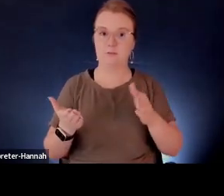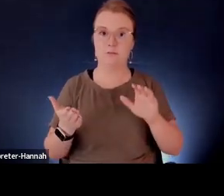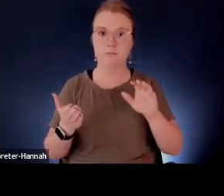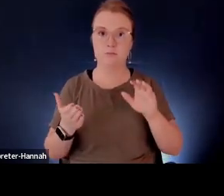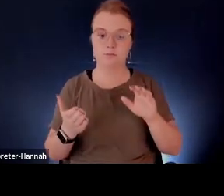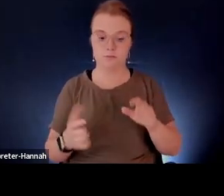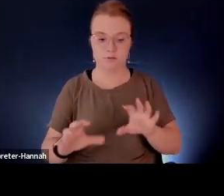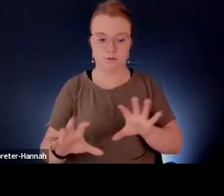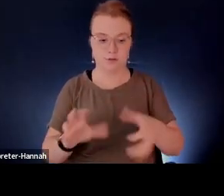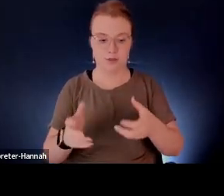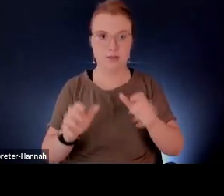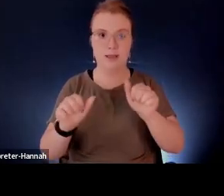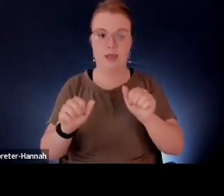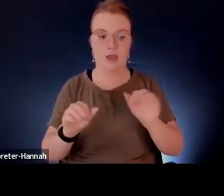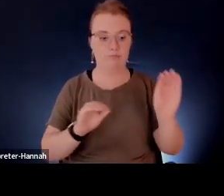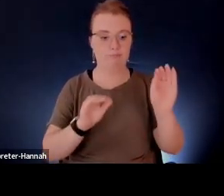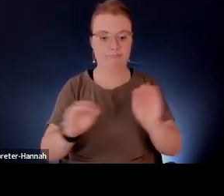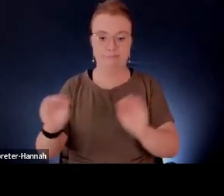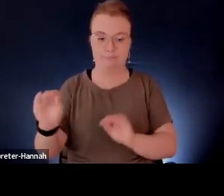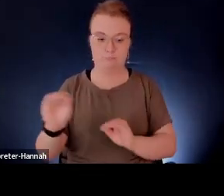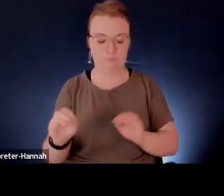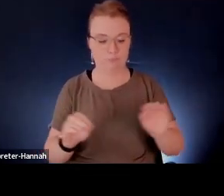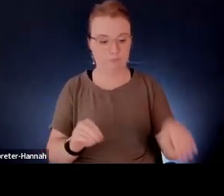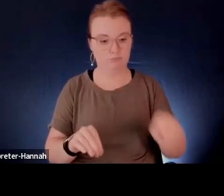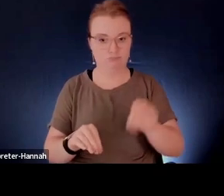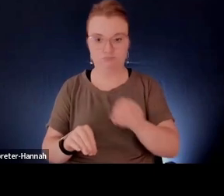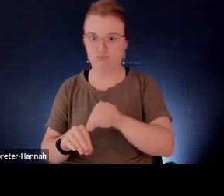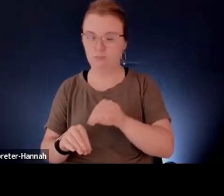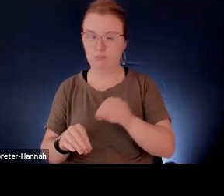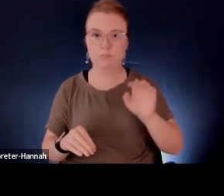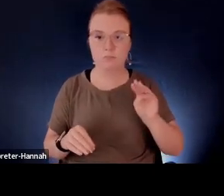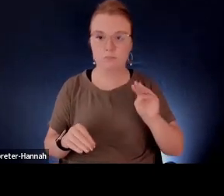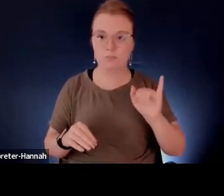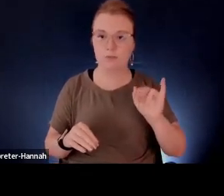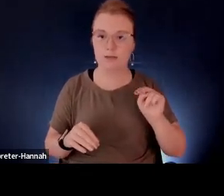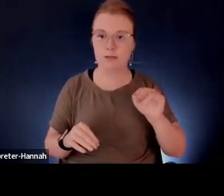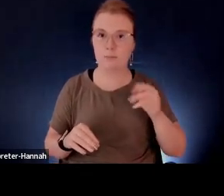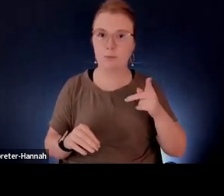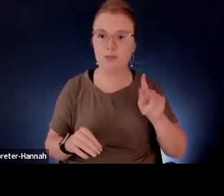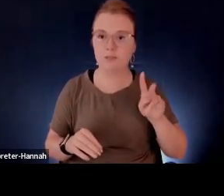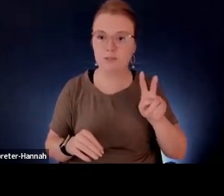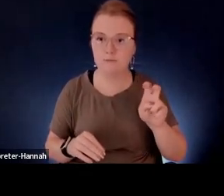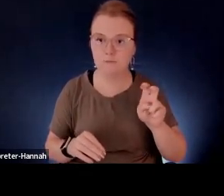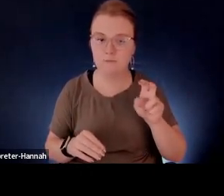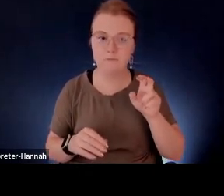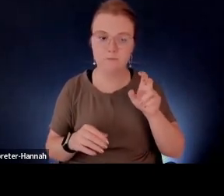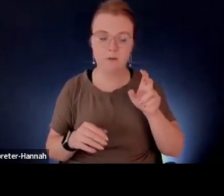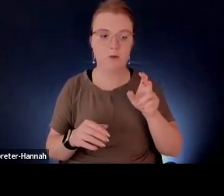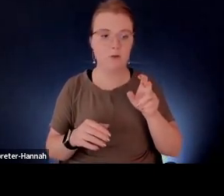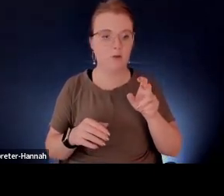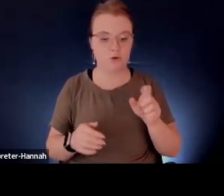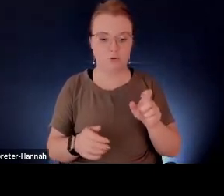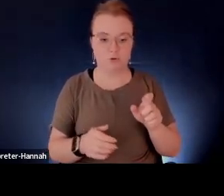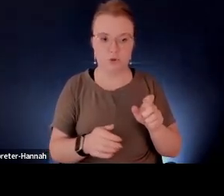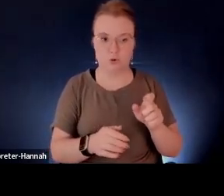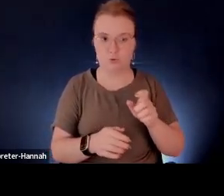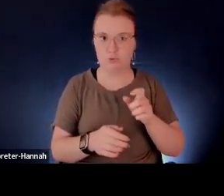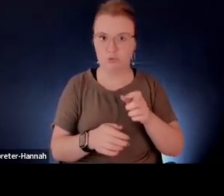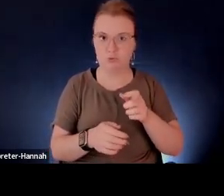in the correct order by manipulating some big manipulative. Or I would have them do something oral like,